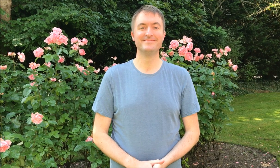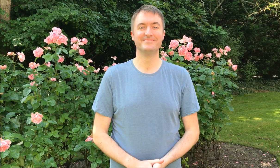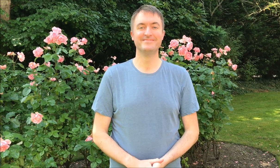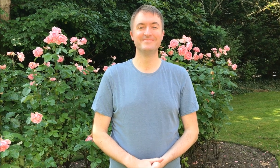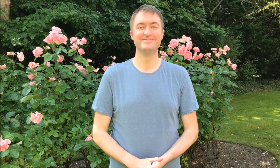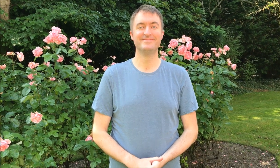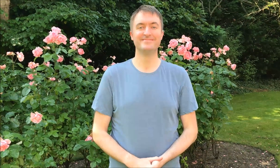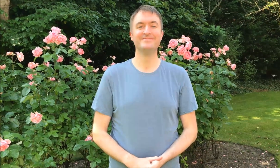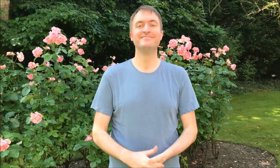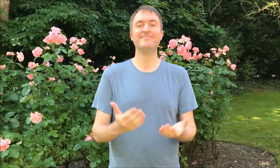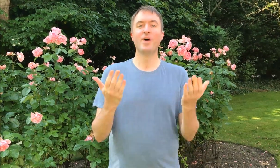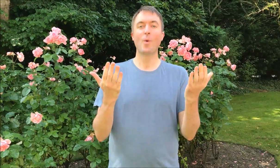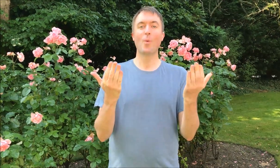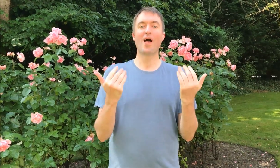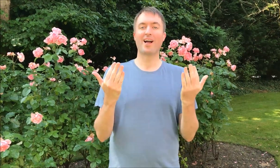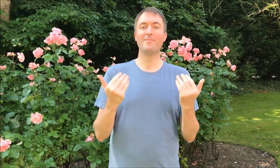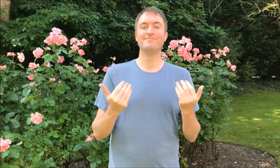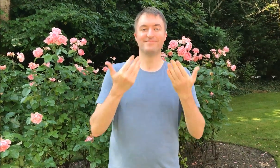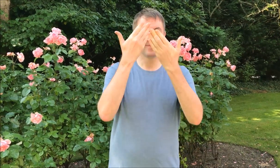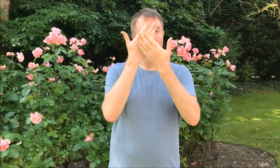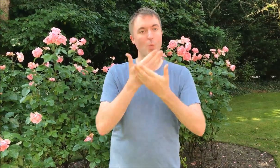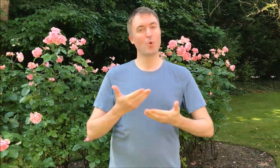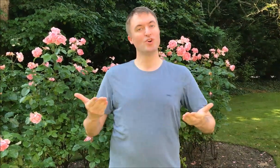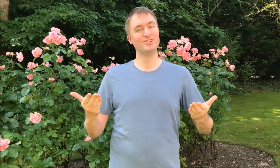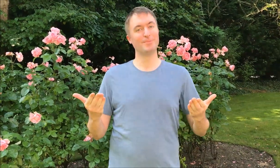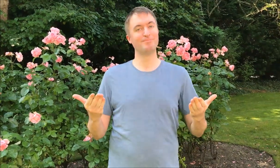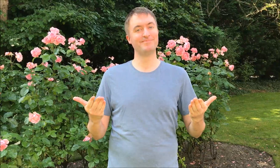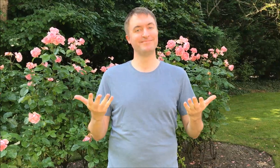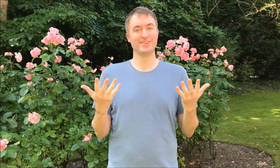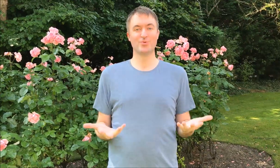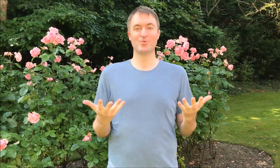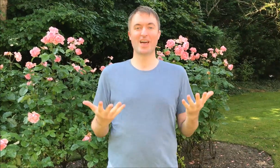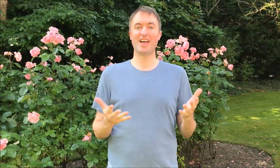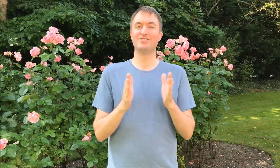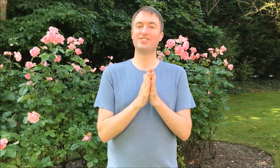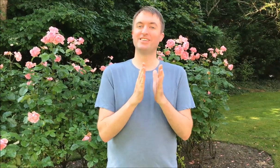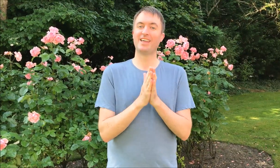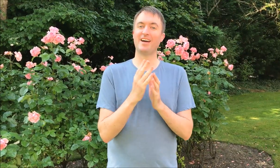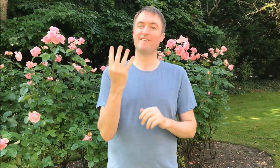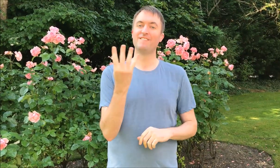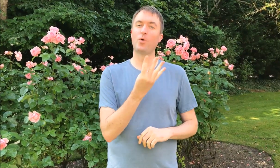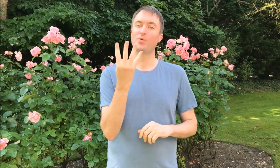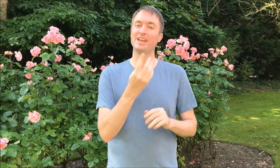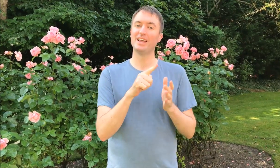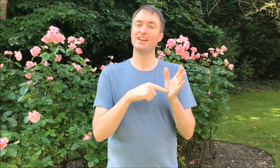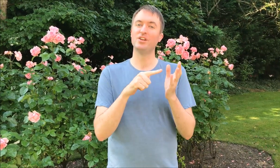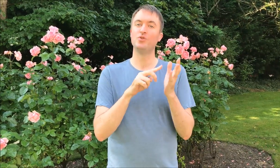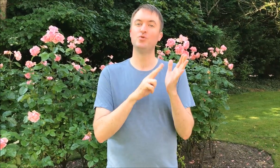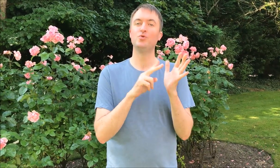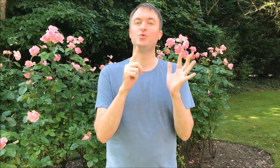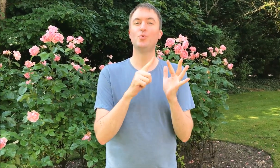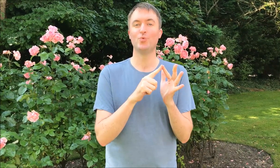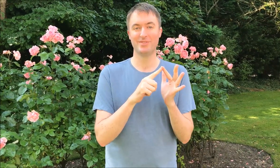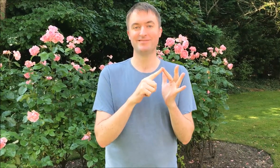Welcome to worship! Today is Sunday 14 June,